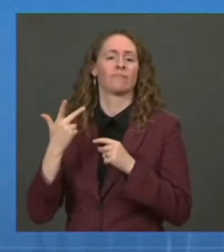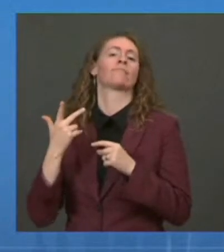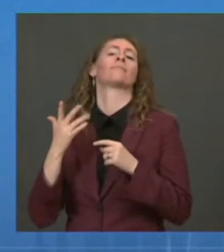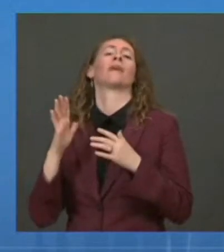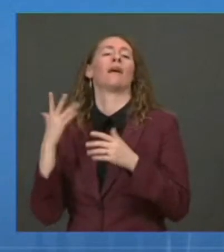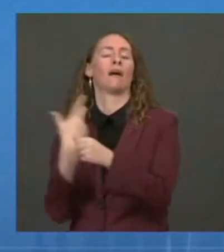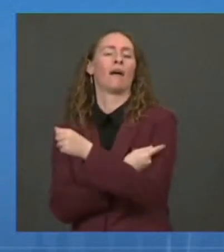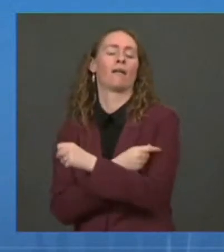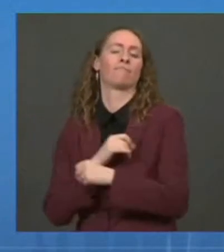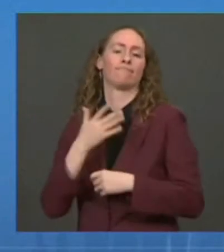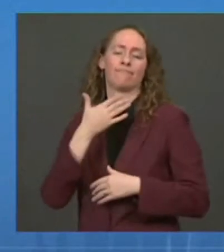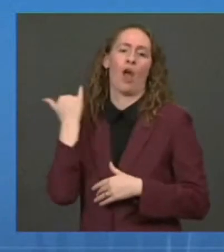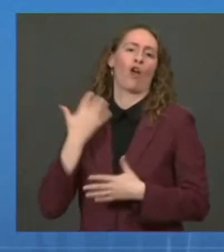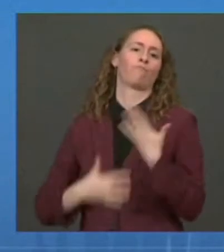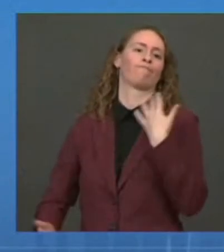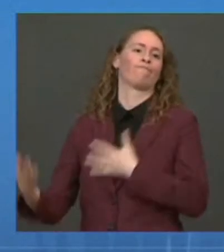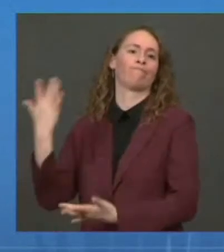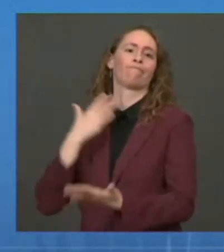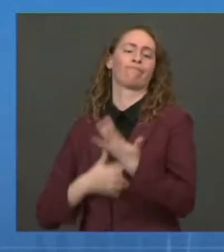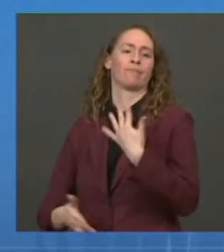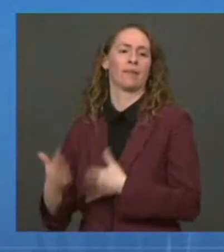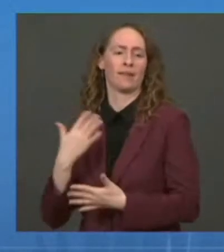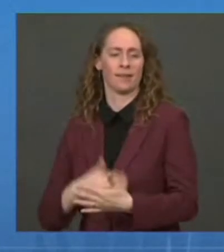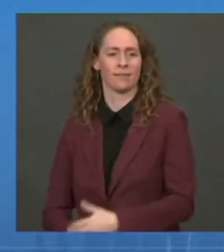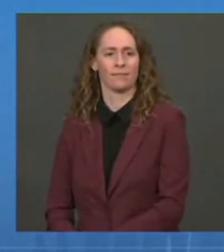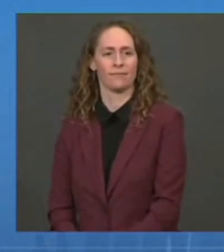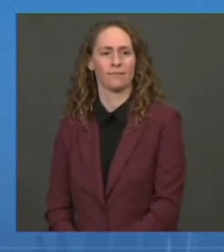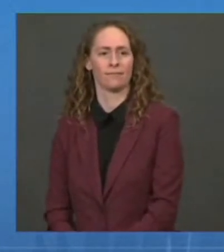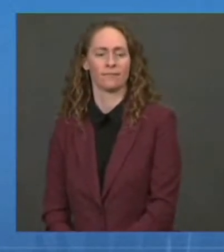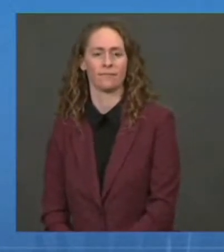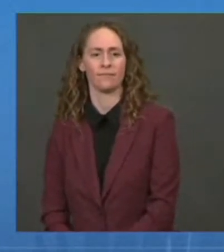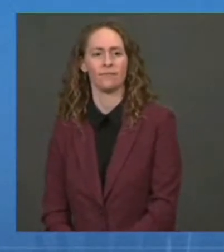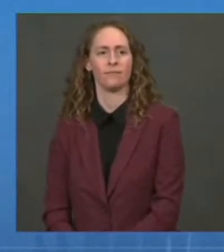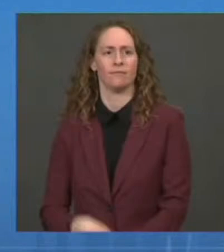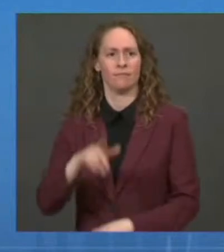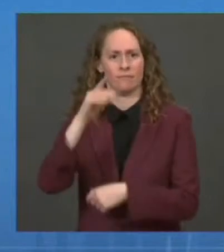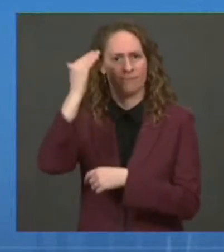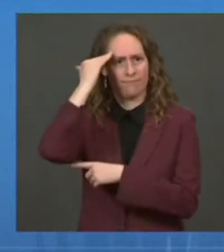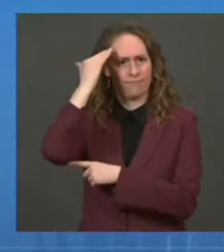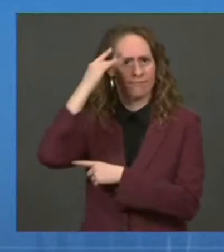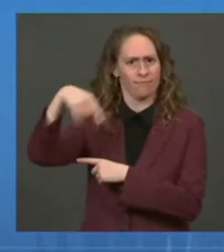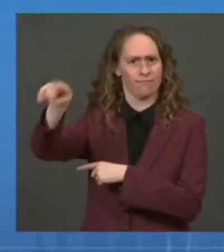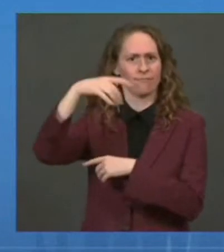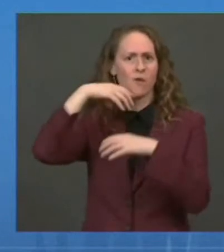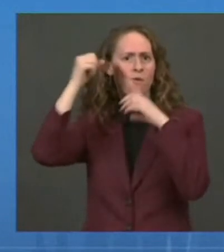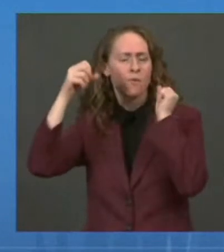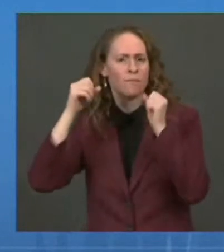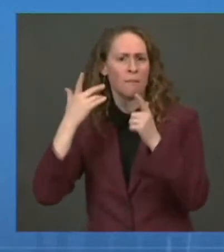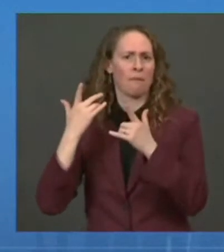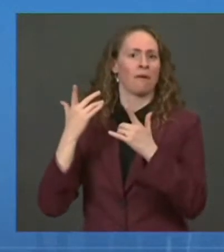IT GOEWAY UP TO 1321 AND THEN